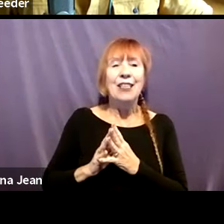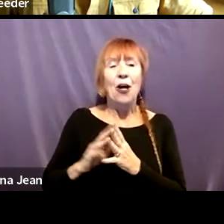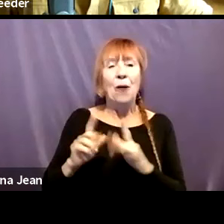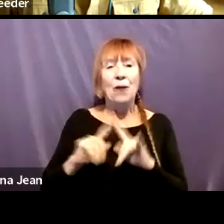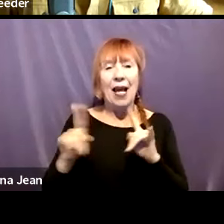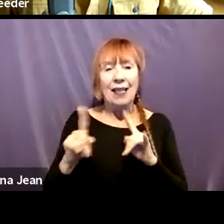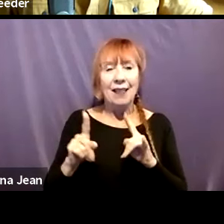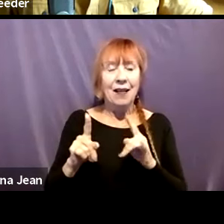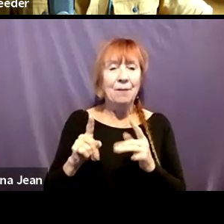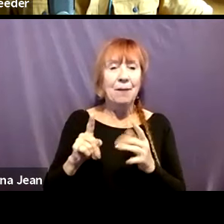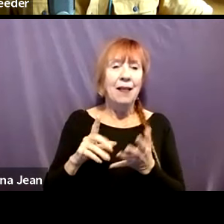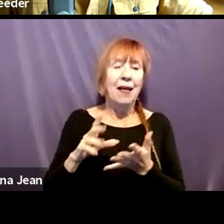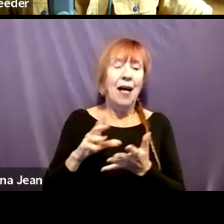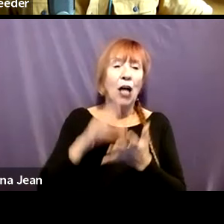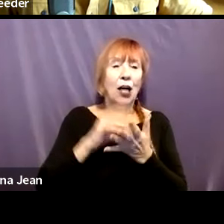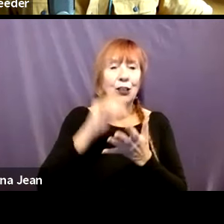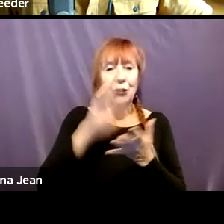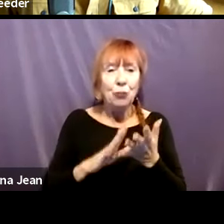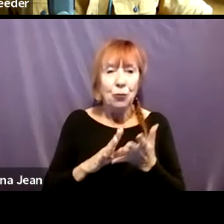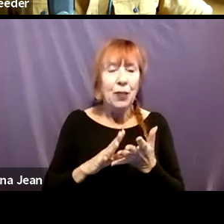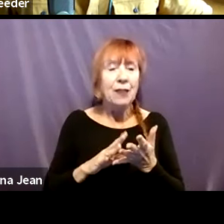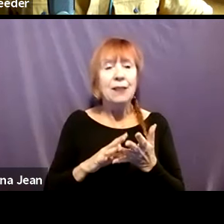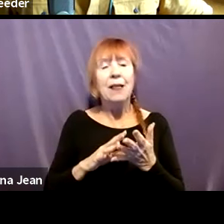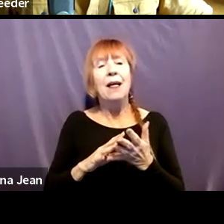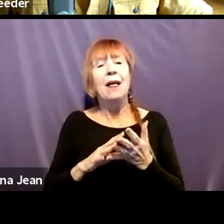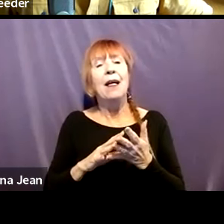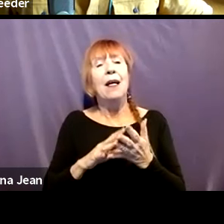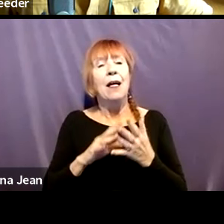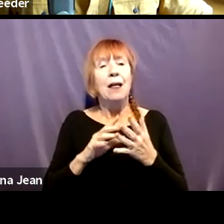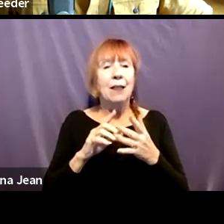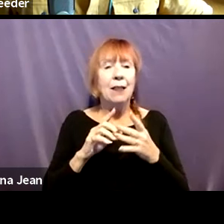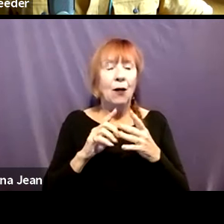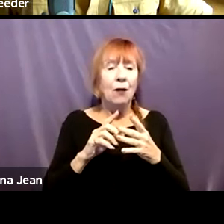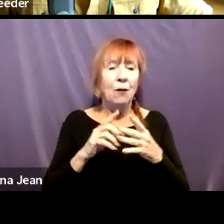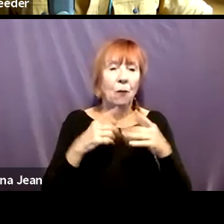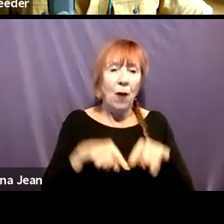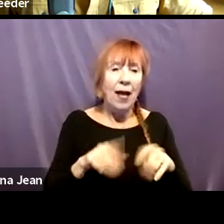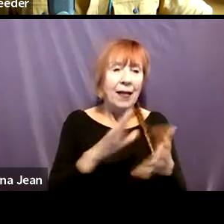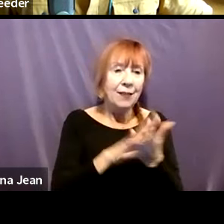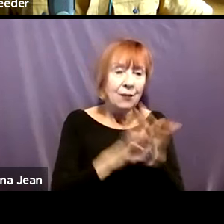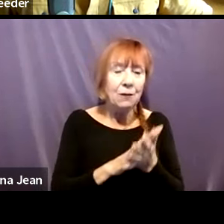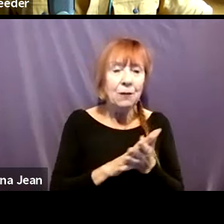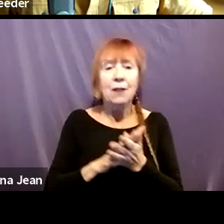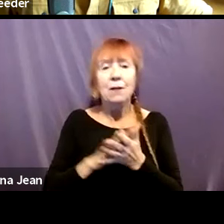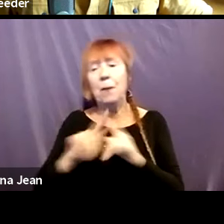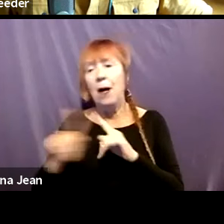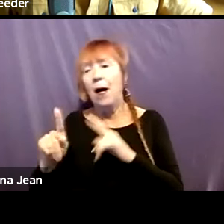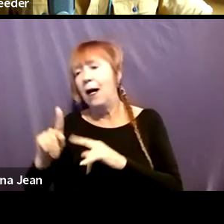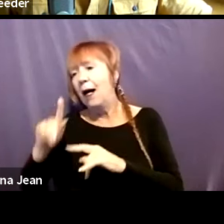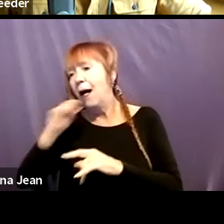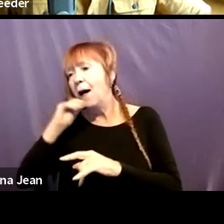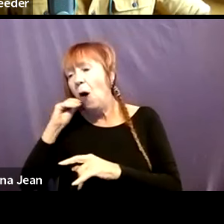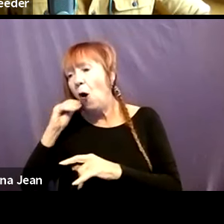As a writer, we're writers at home, or in our space wherever we write, but when we go in the rooms to pitch, we're a performer.